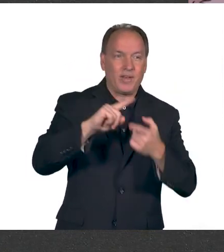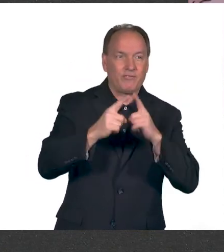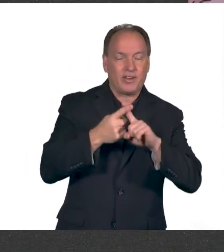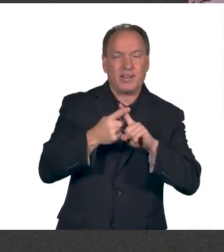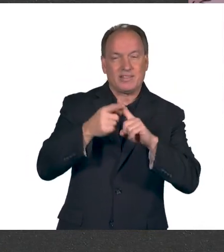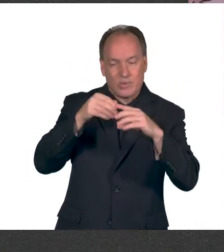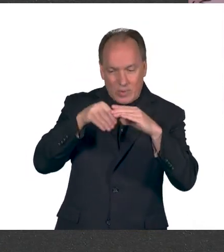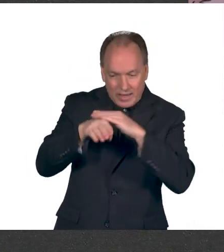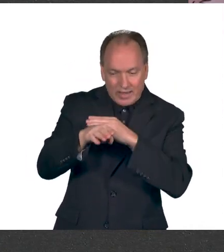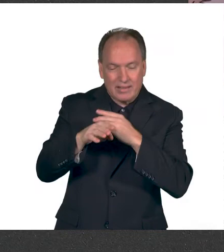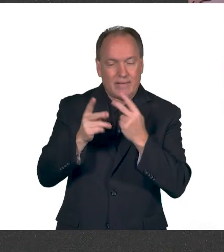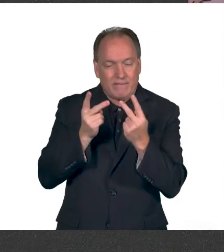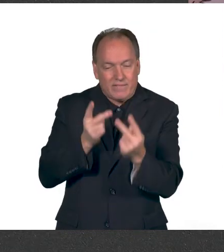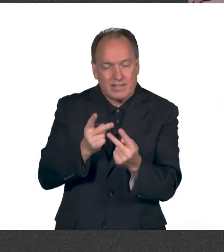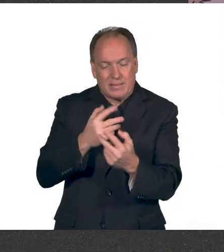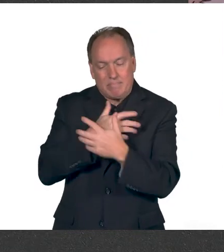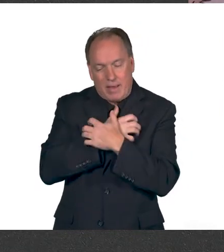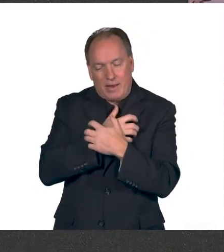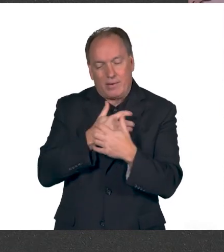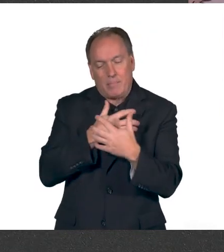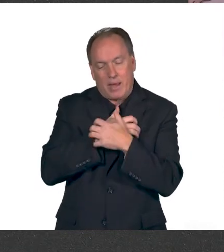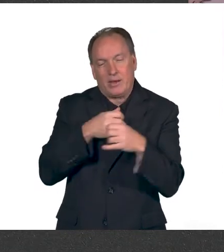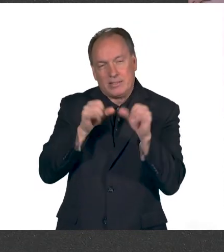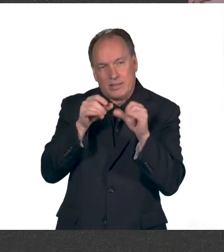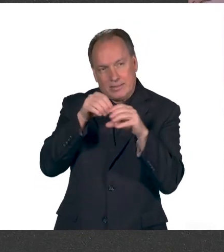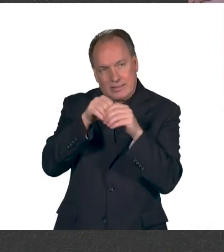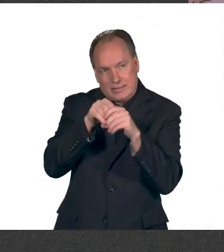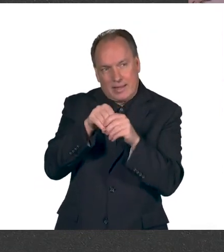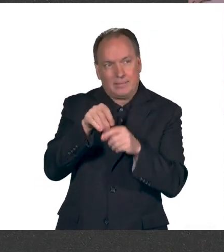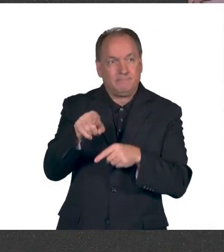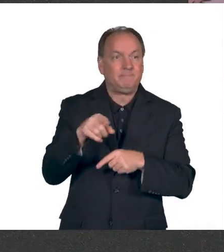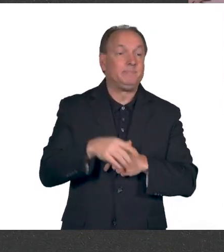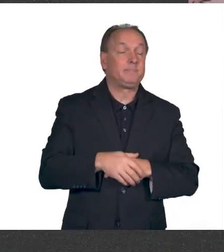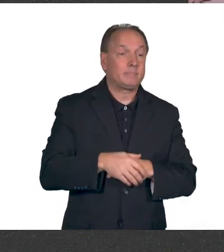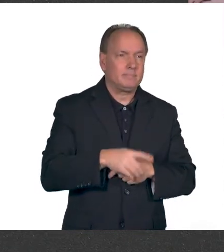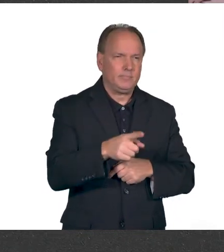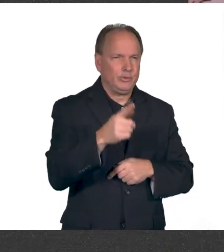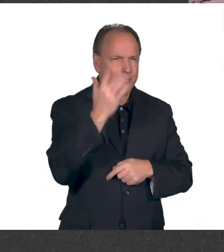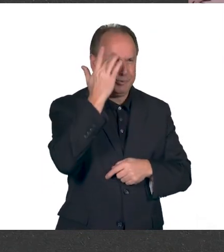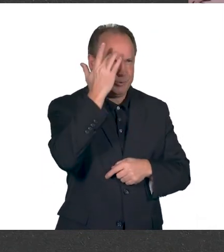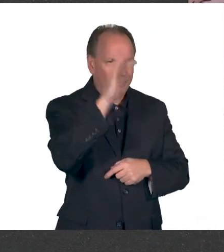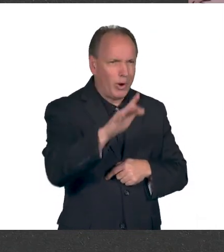Three friends went into visit bear and bear still in the cave. You are such smarties,